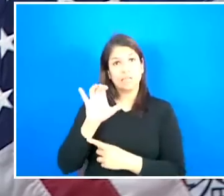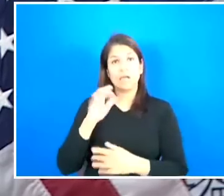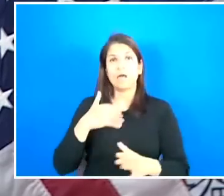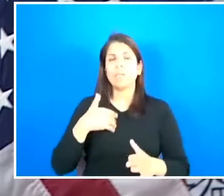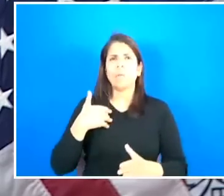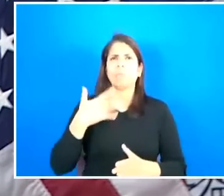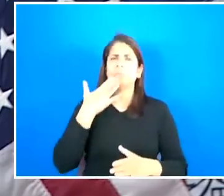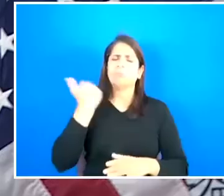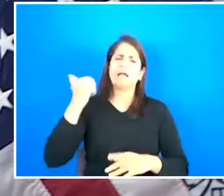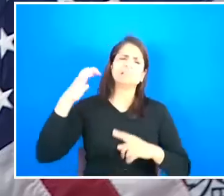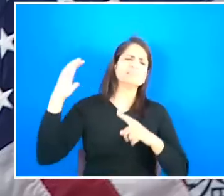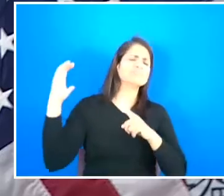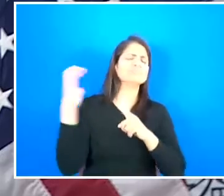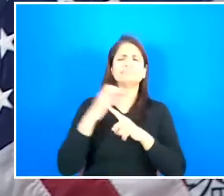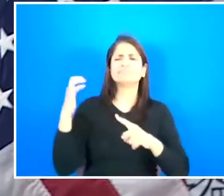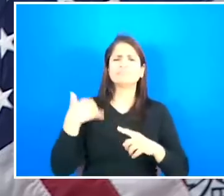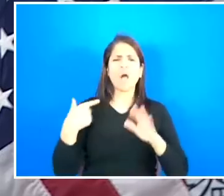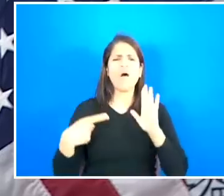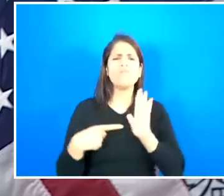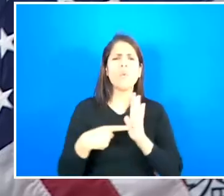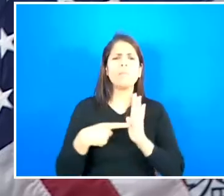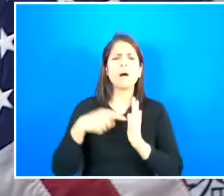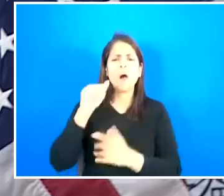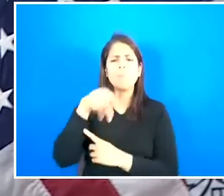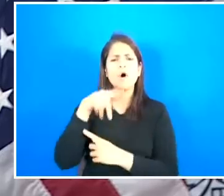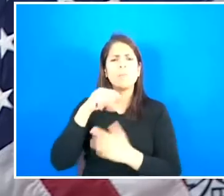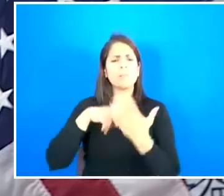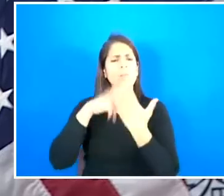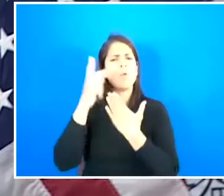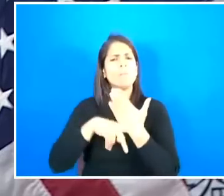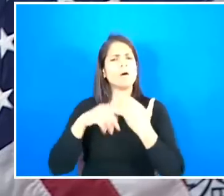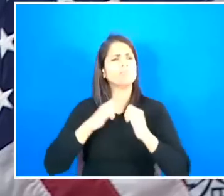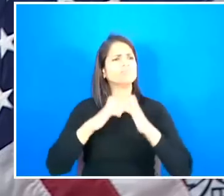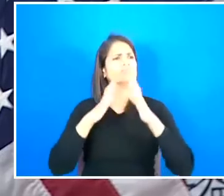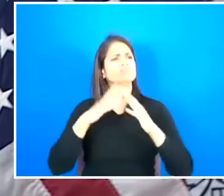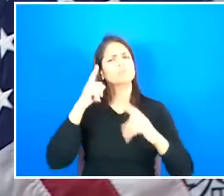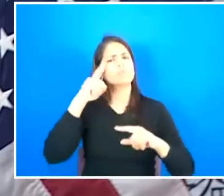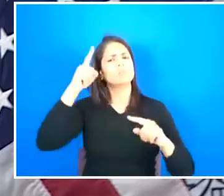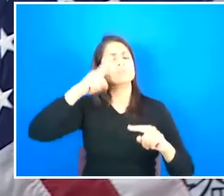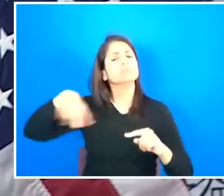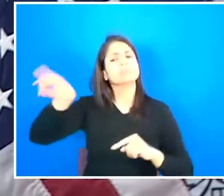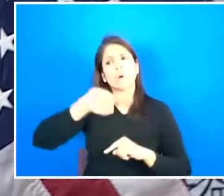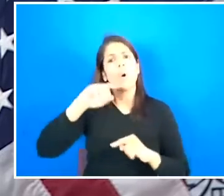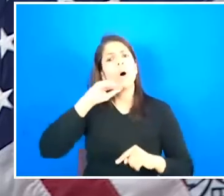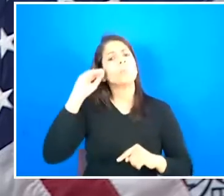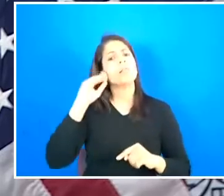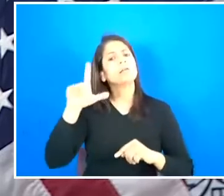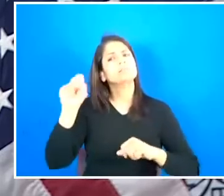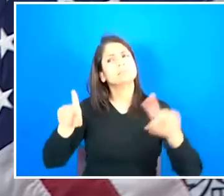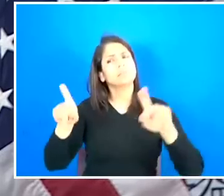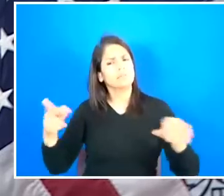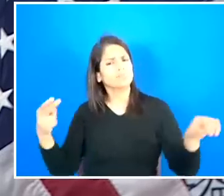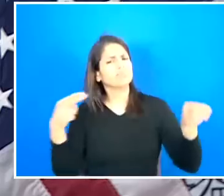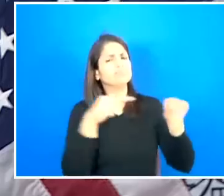AGGRESSIVE AND AFFORDABLE HOUSING PROGRAM AND IT'S BEEN CONSISTENTLY AHEAD SOFCEDHU E AD NON BUDGET. IT'S BEEN